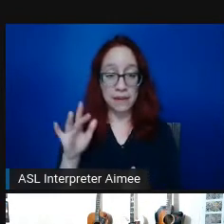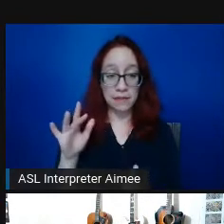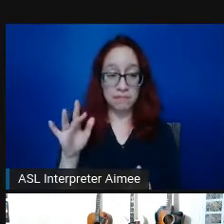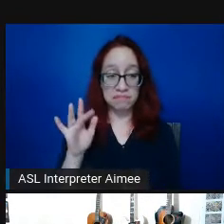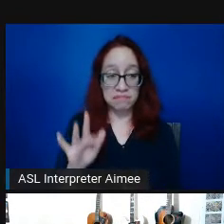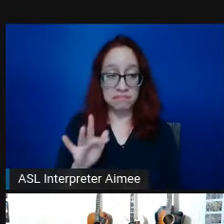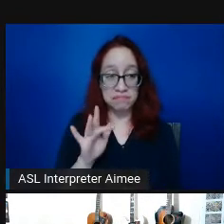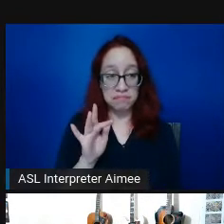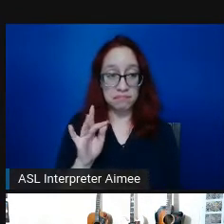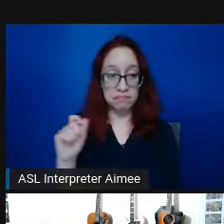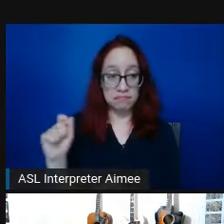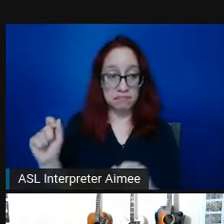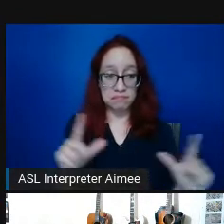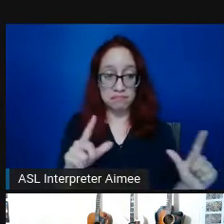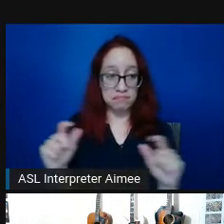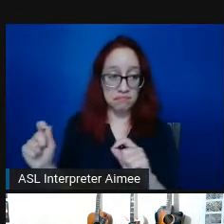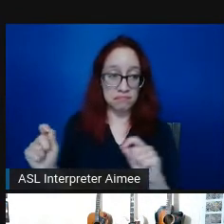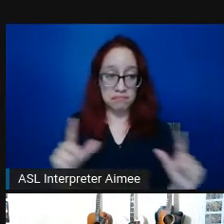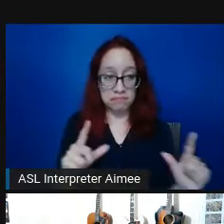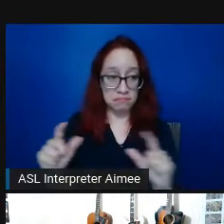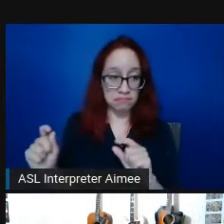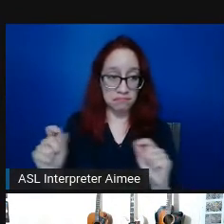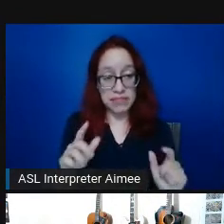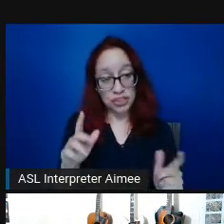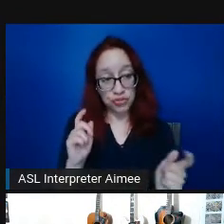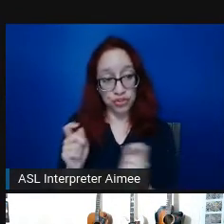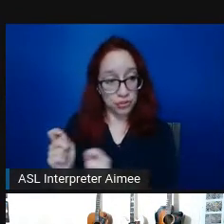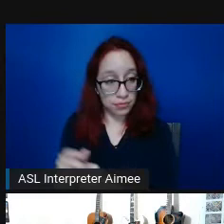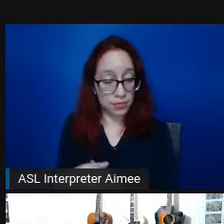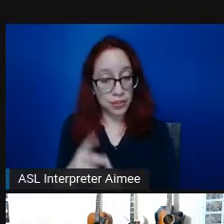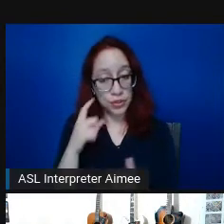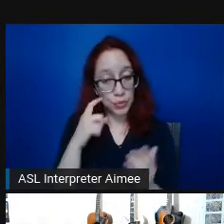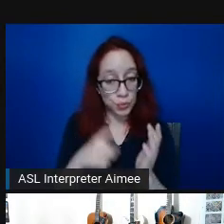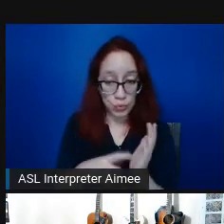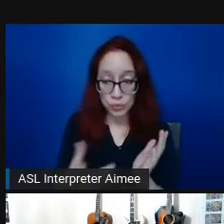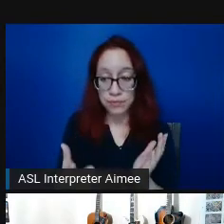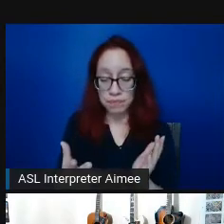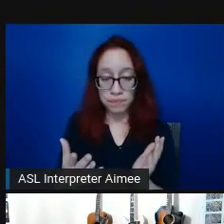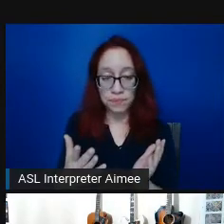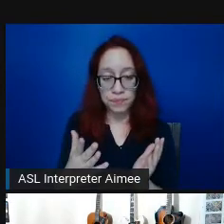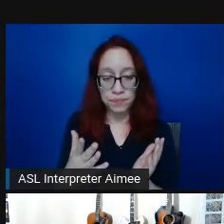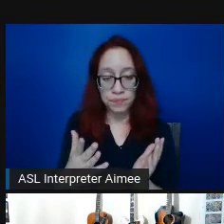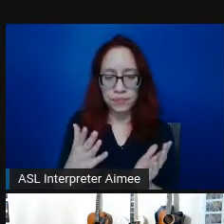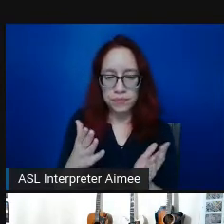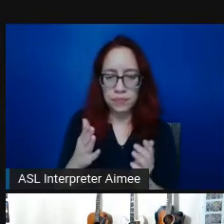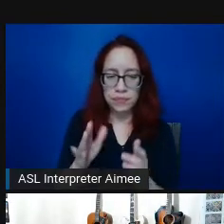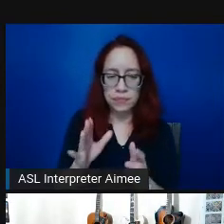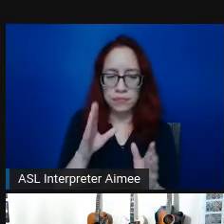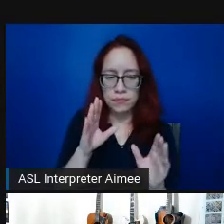you can see it changes them. Now you'll notice that there's a subtle focus indication there.